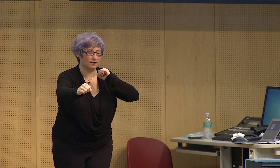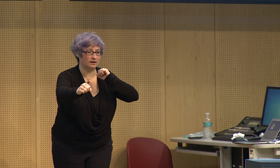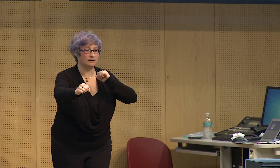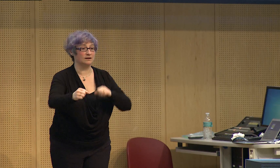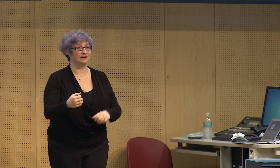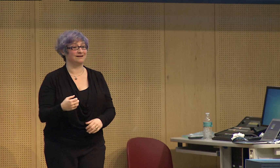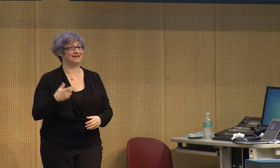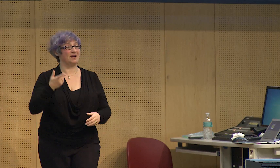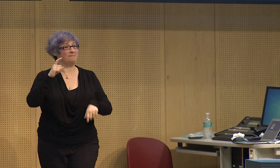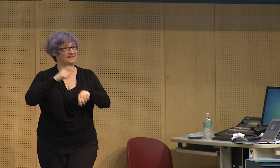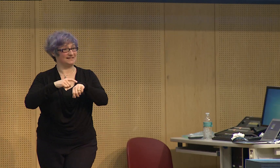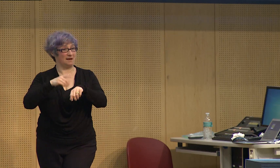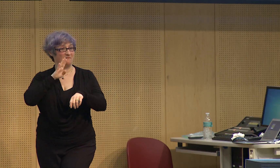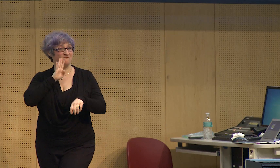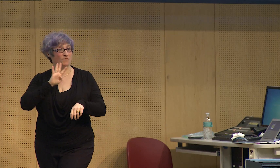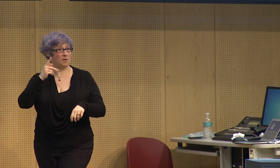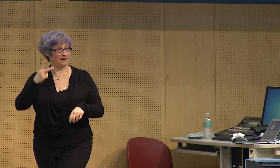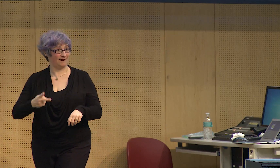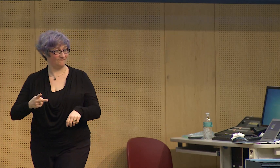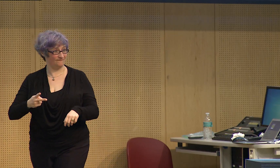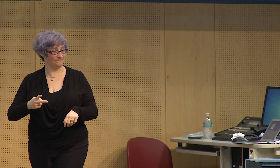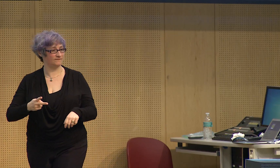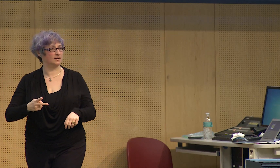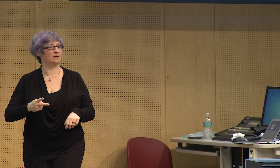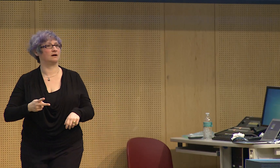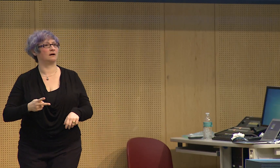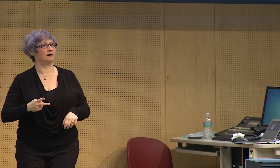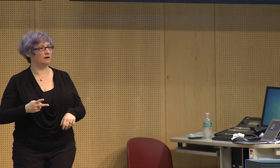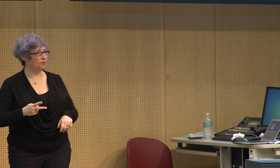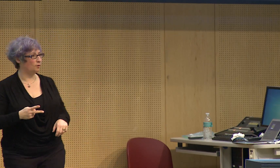Well, going to 3 must be easy. But that's not true as well.